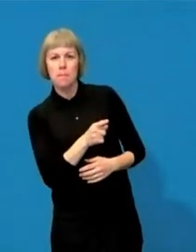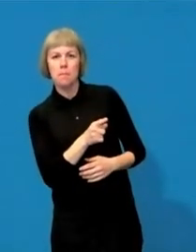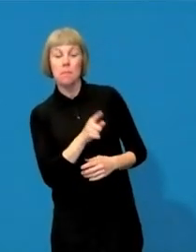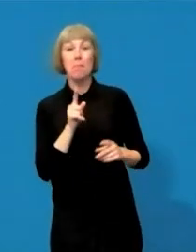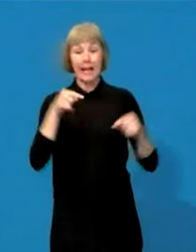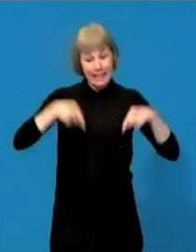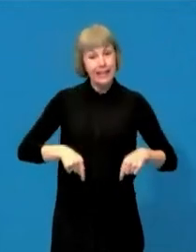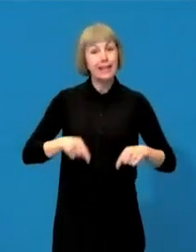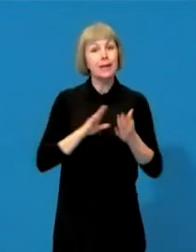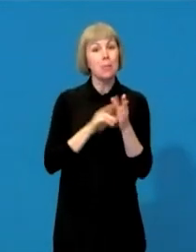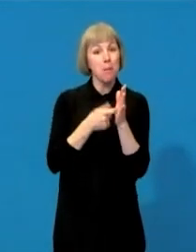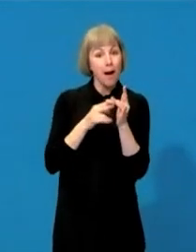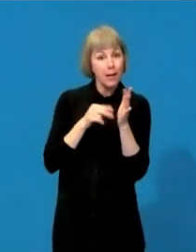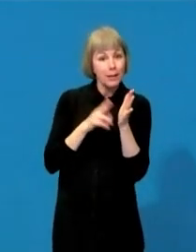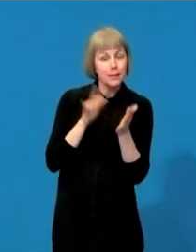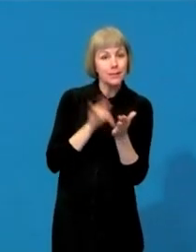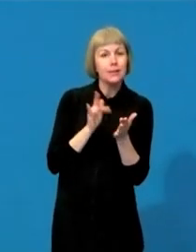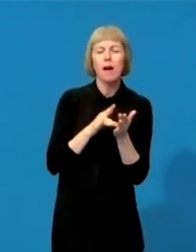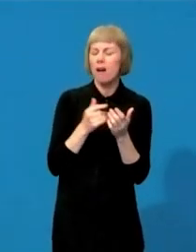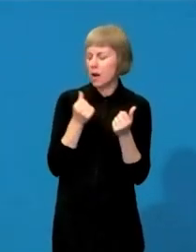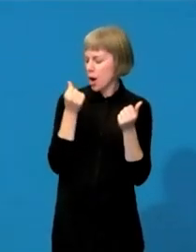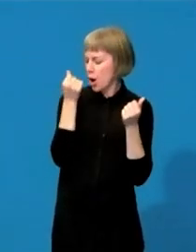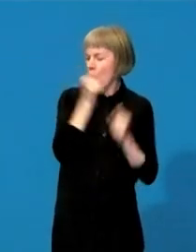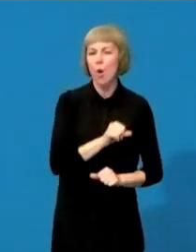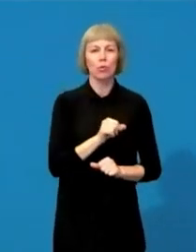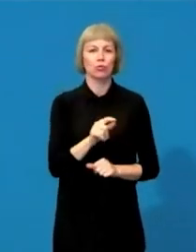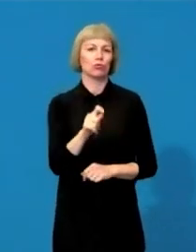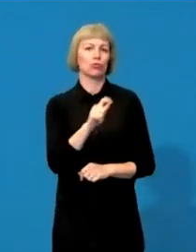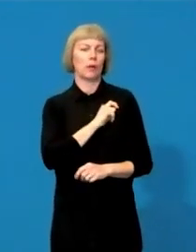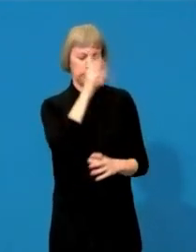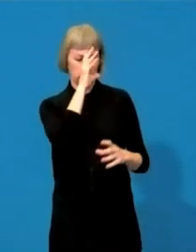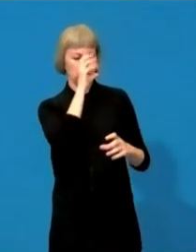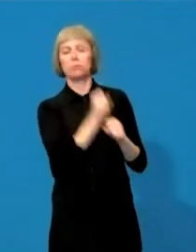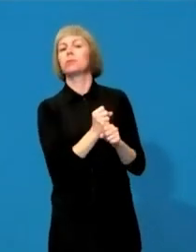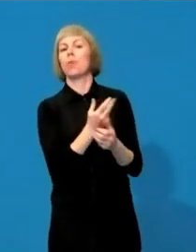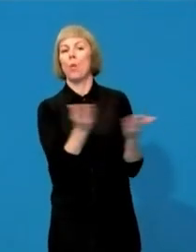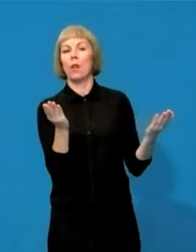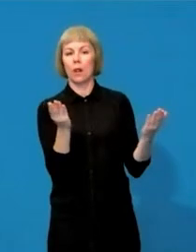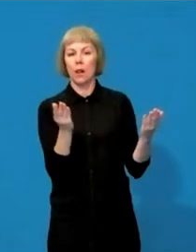everyone that works at Marnin, I - I just felt, you know, I slipped straight there and I felt at home on the first day.